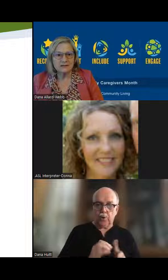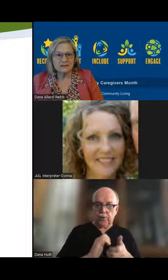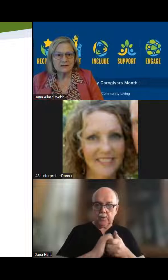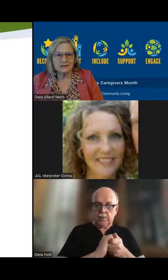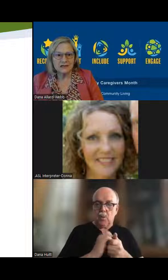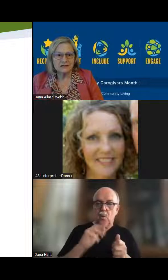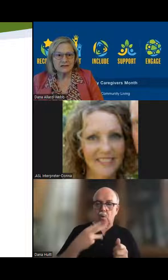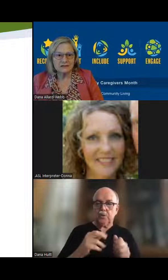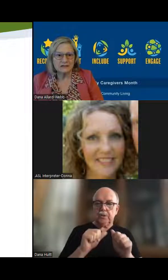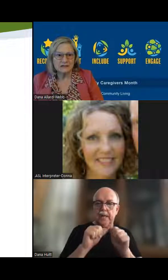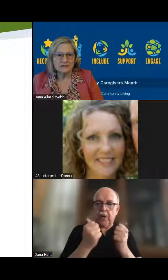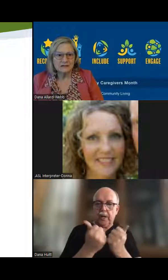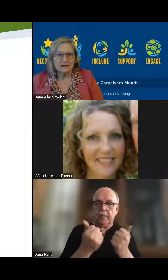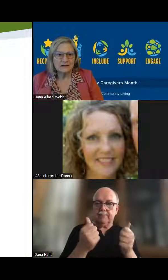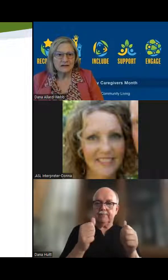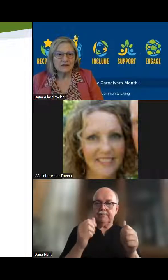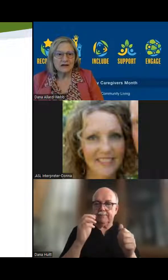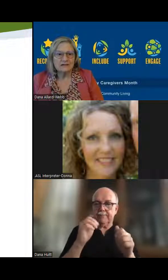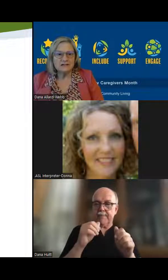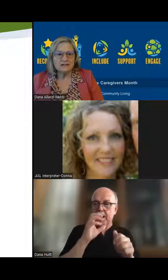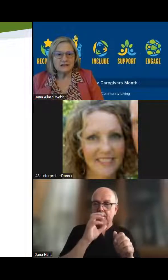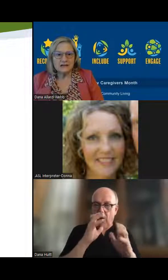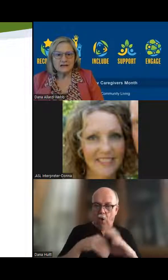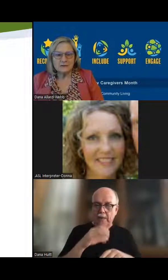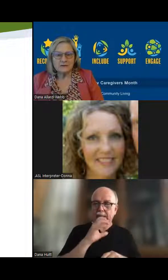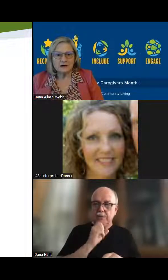ing as a caregiver once you've received your certification